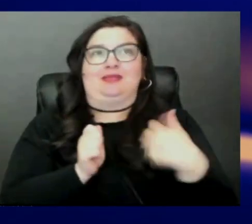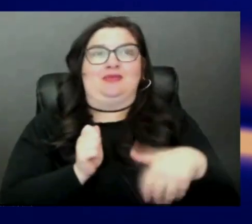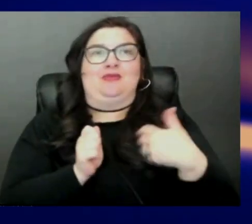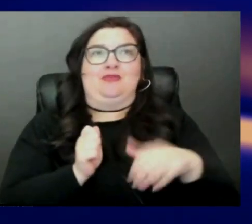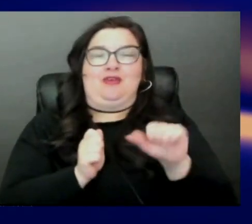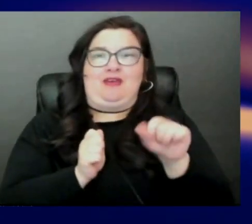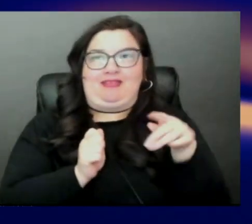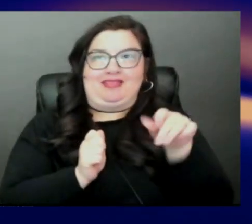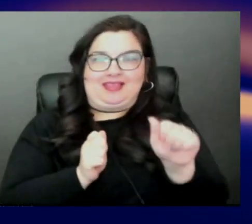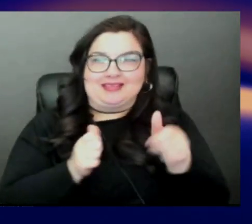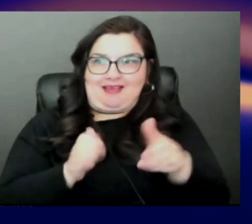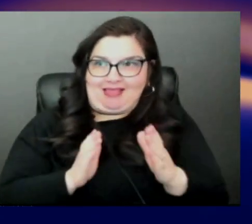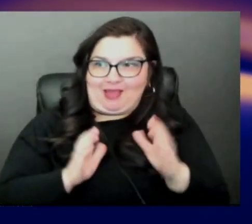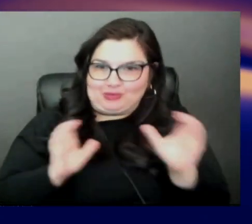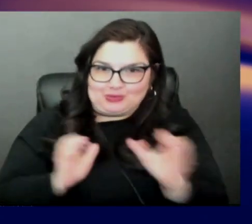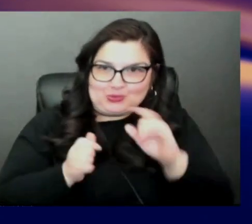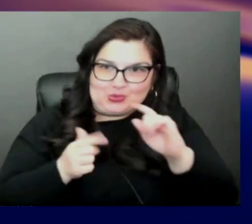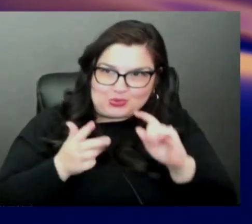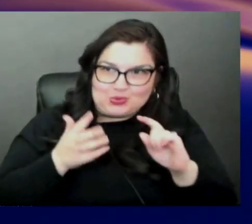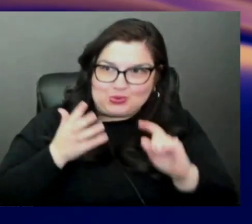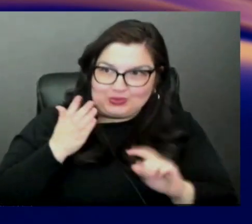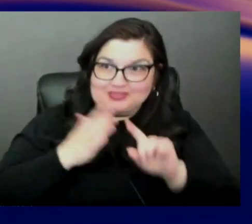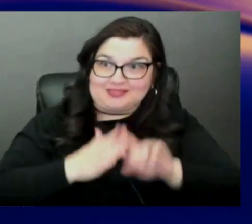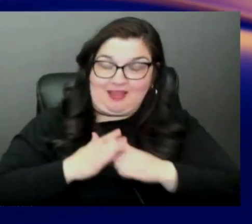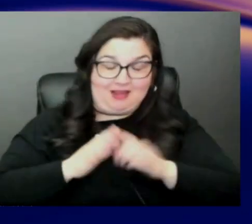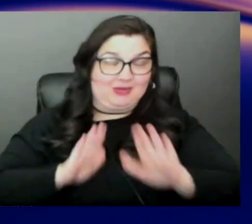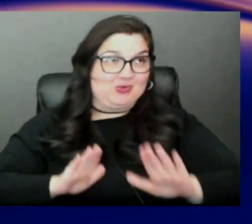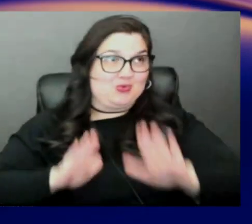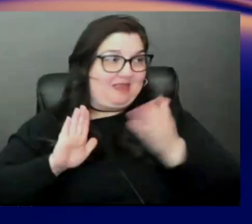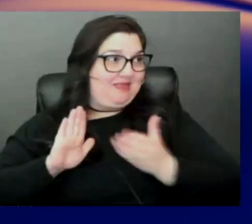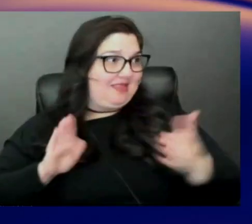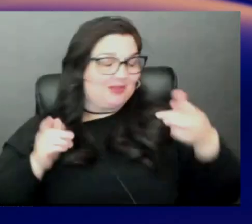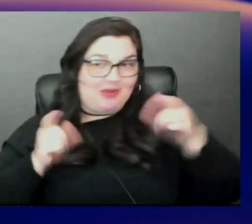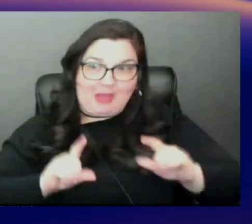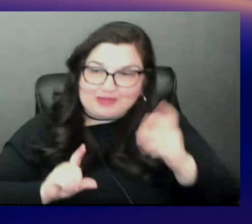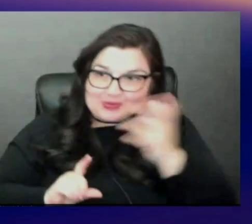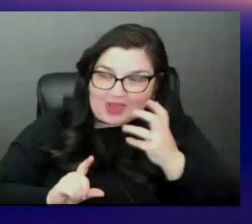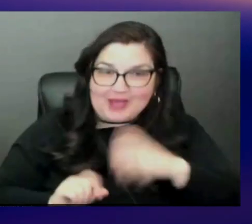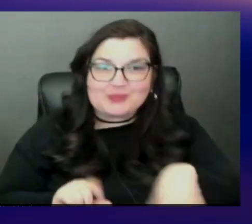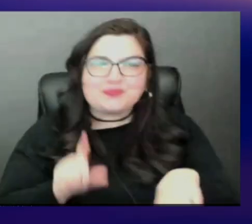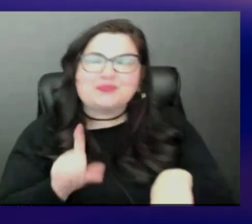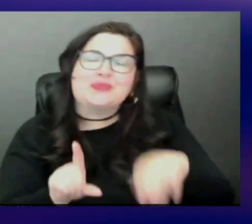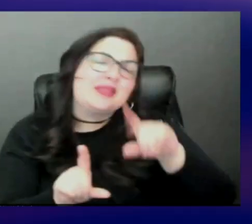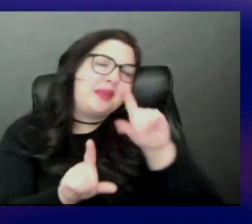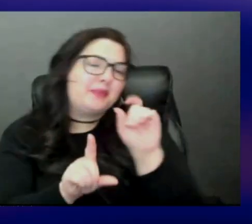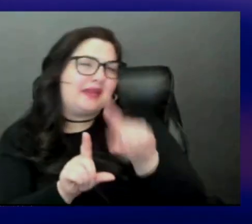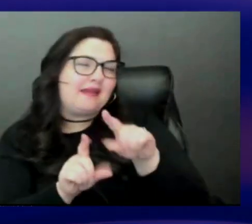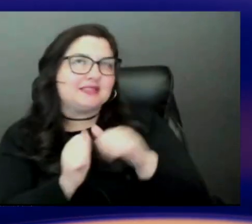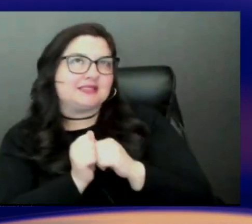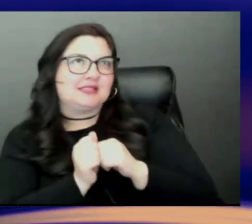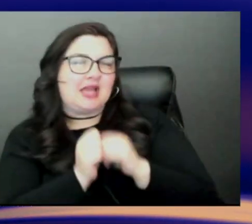but like a lot of great stuff is happening right now. So how do customers typically work with Athena?